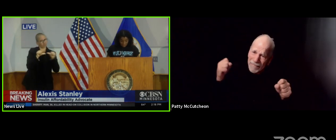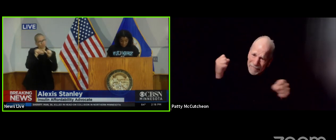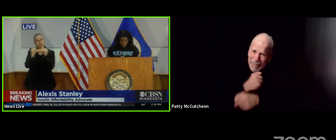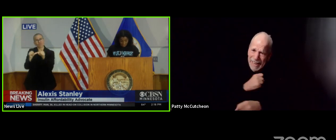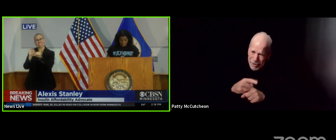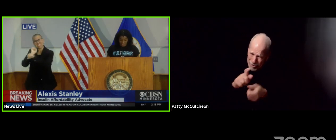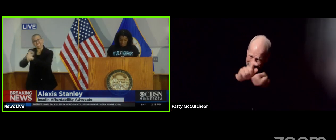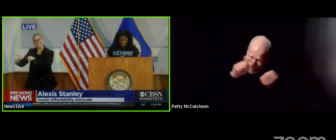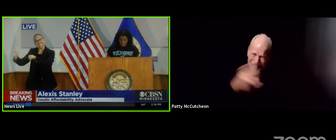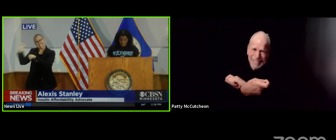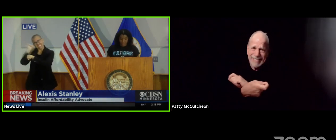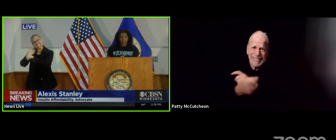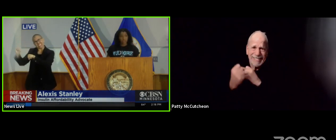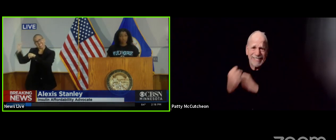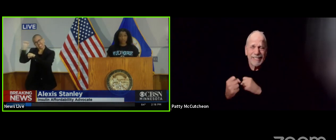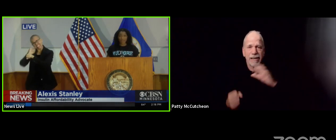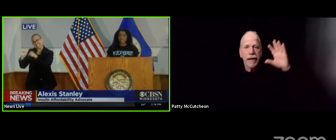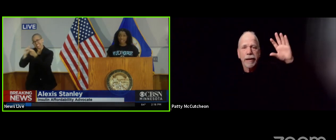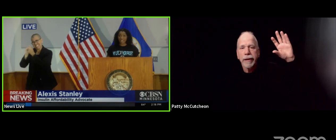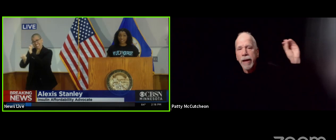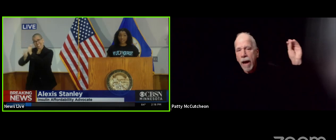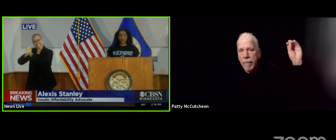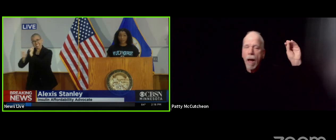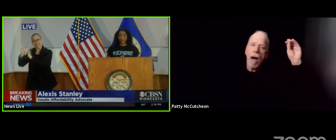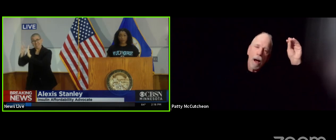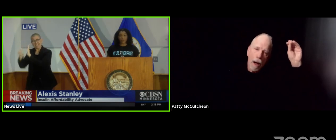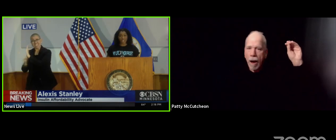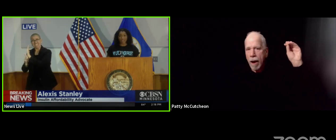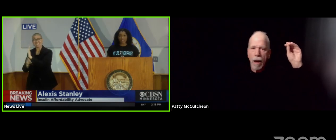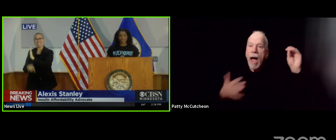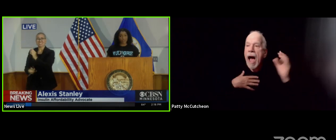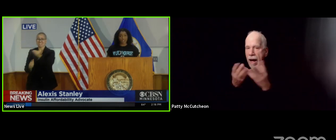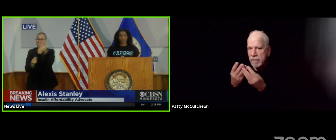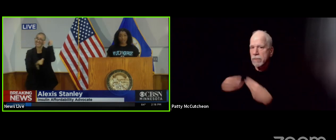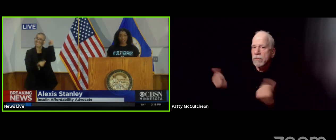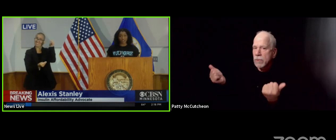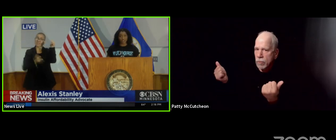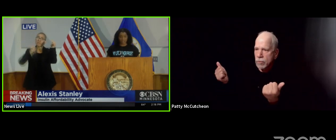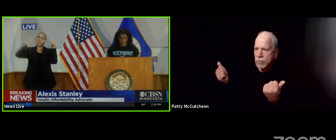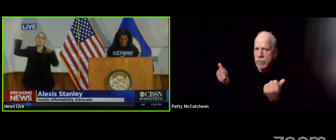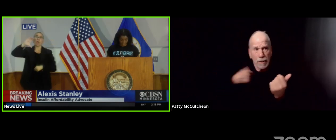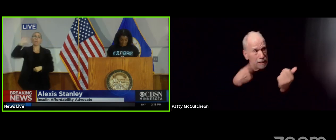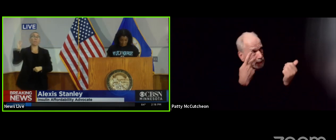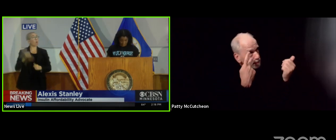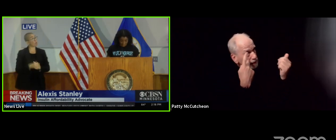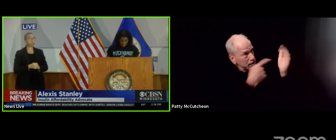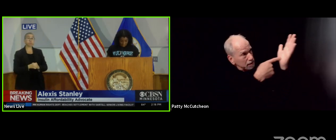OUR PROBLEMS ALREADY IN PLACE, BUT IF THAT WAS THE CASE, ONE IN FOUR DIABETICS WOULD NOT BE RATIONING THEIR INSULIN.